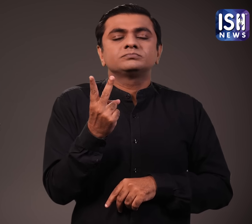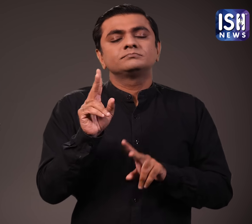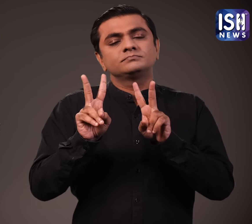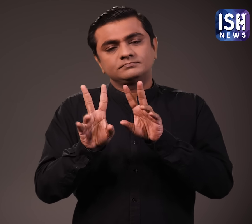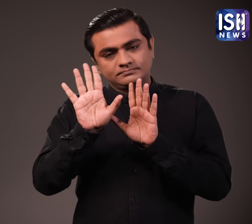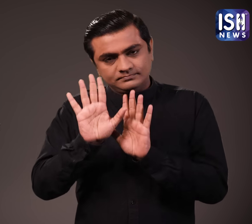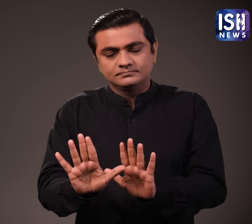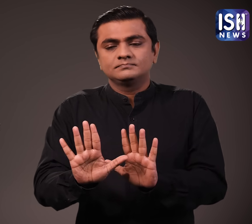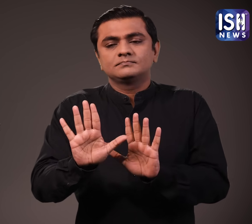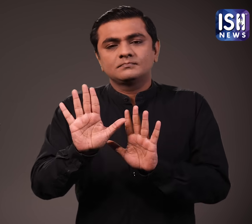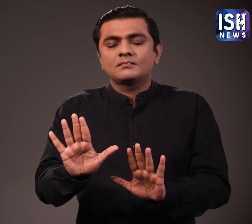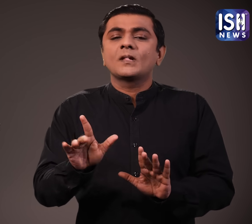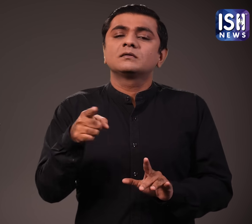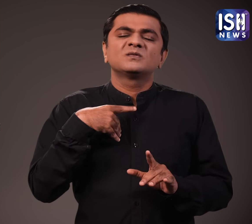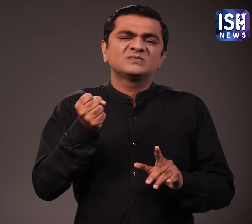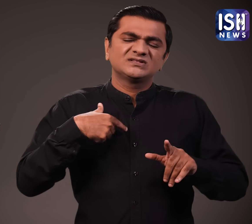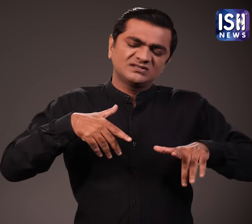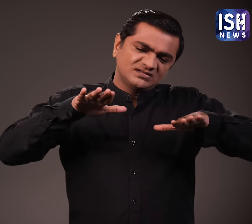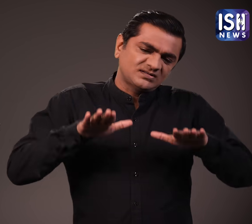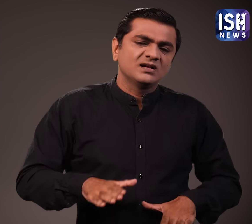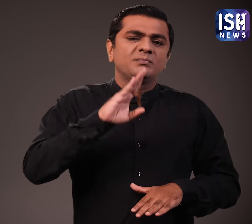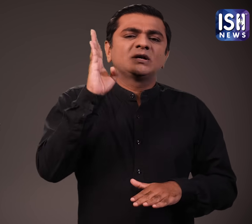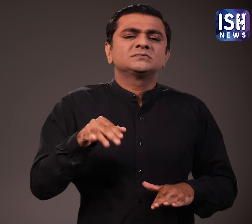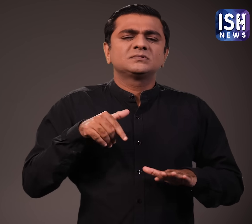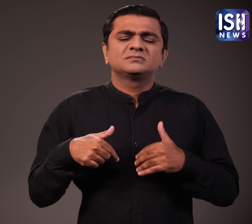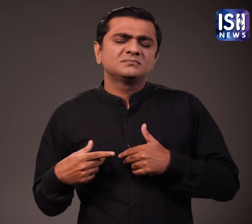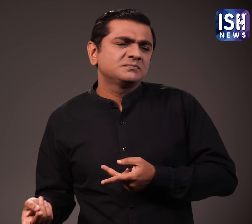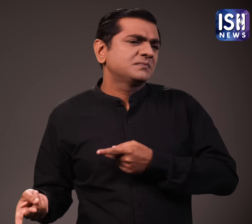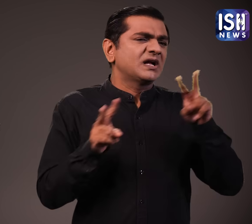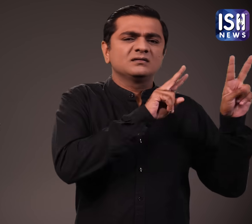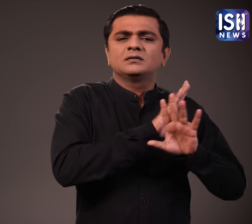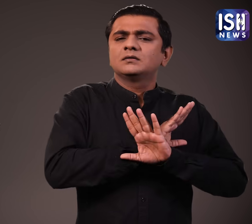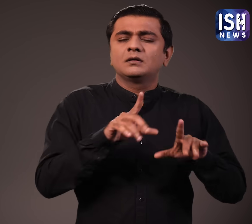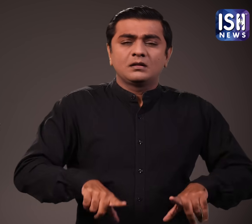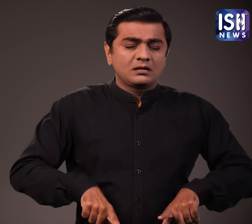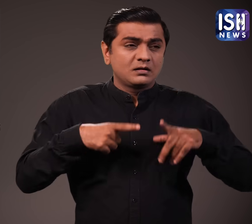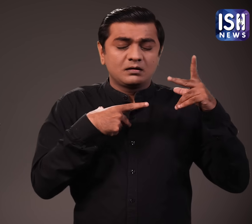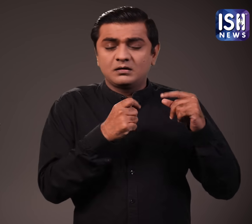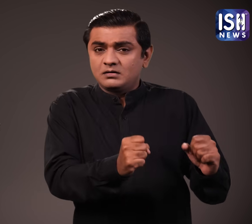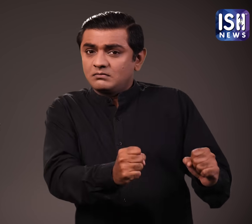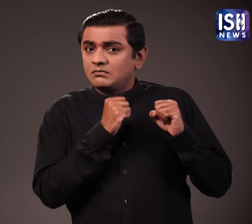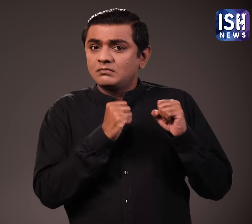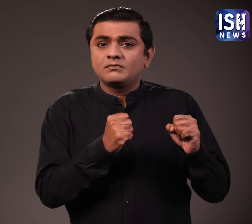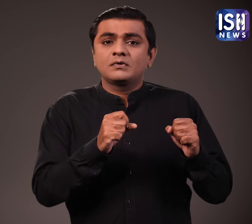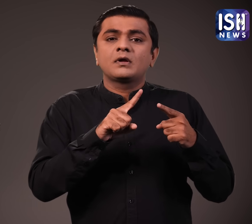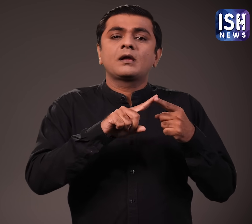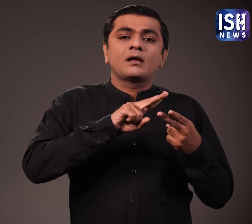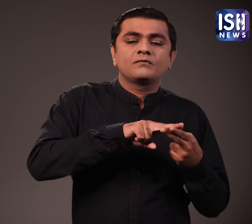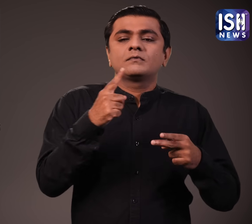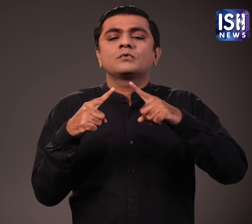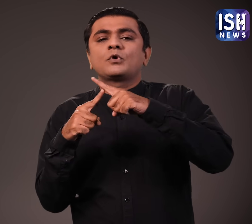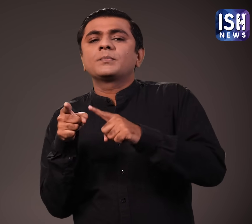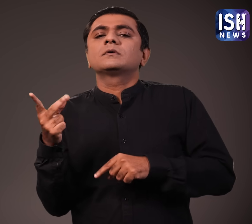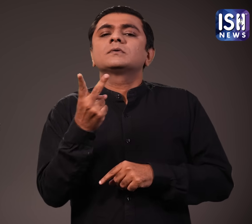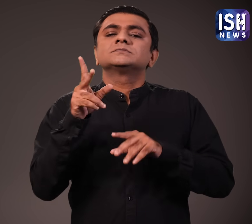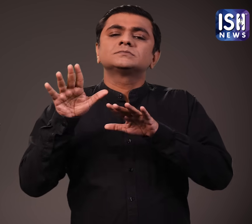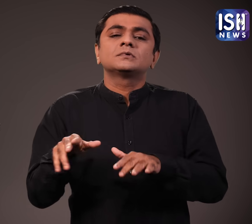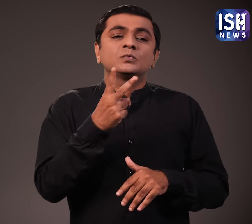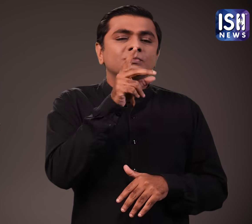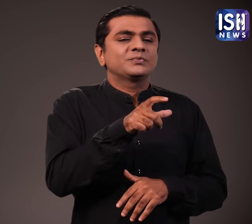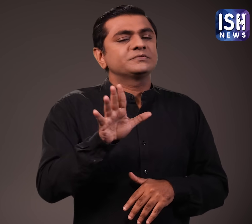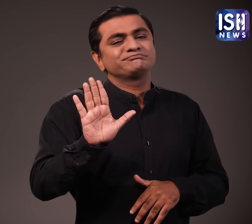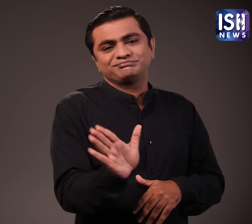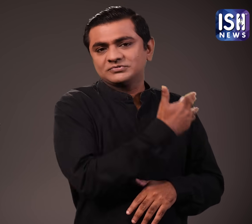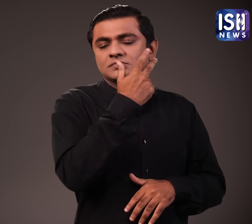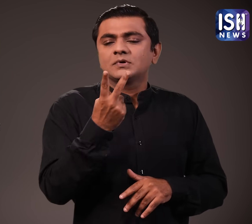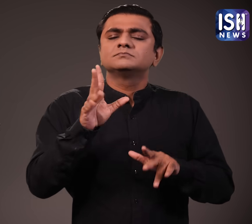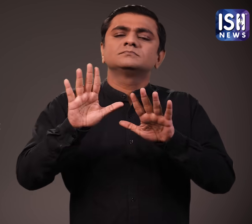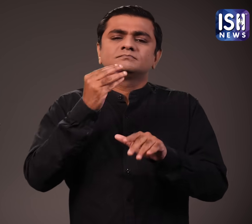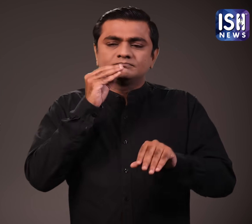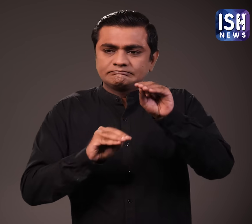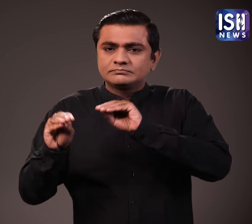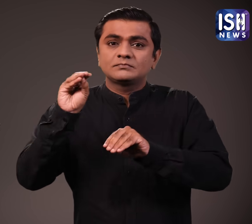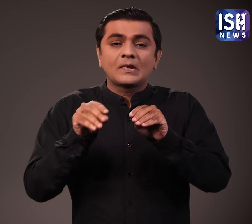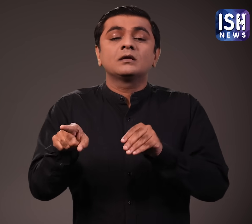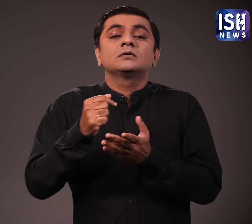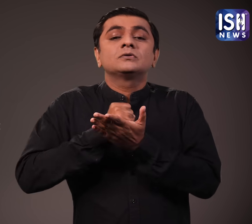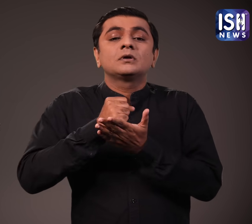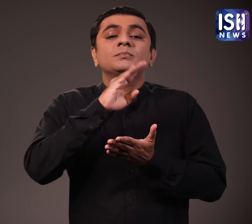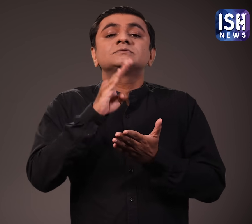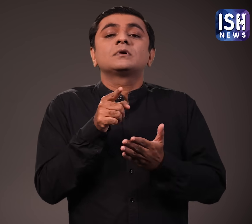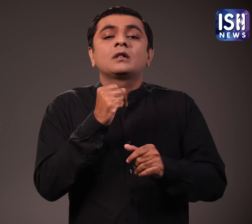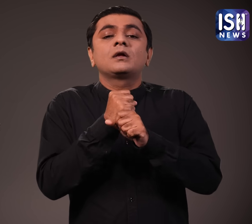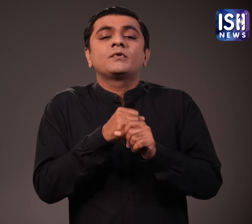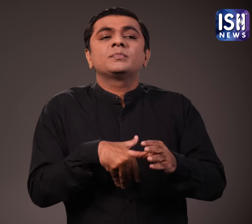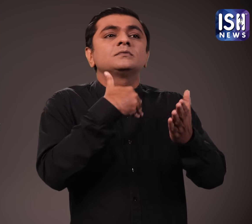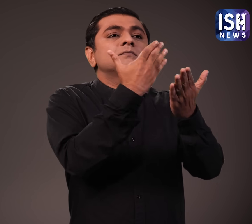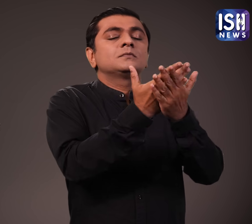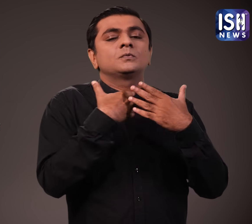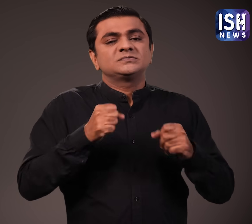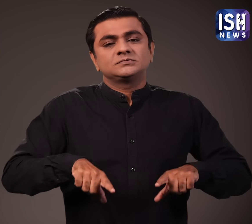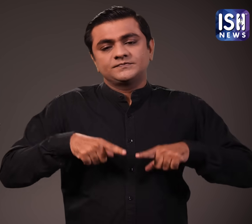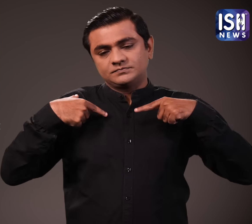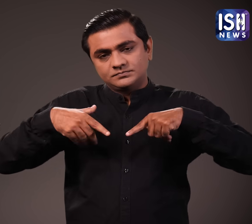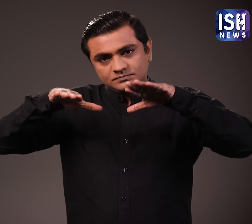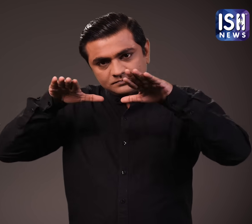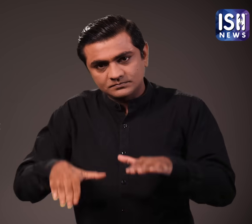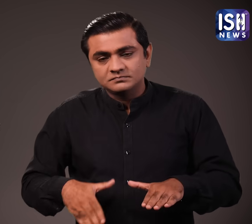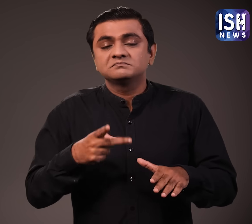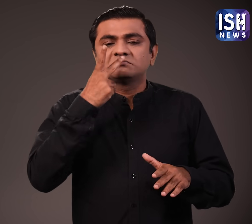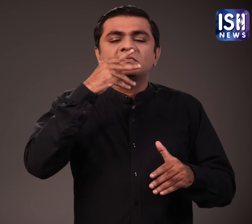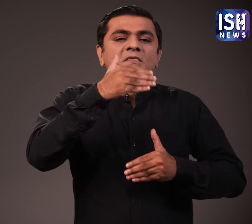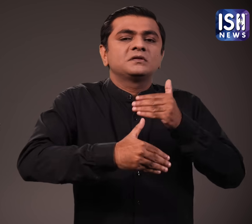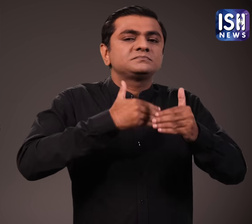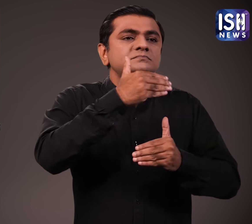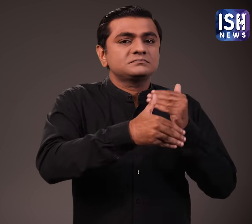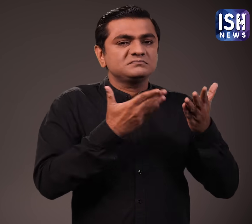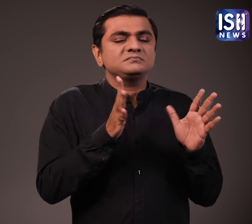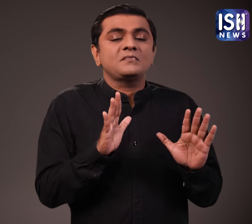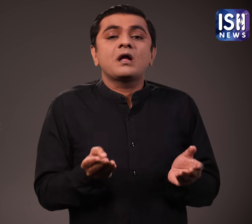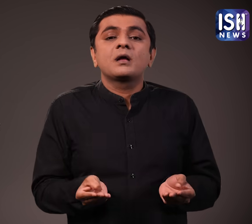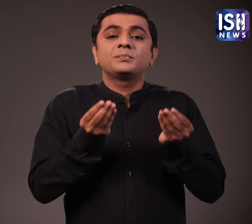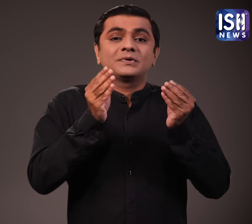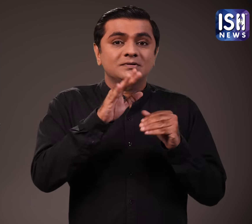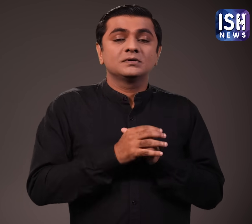have decided to stay in Brazil and applied for asylum. They do not want to go back to the harsh conditions in Nigeria.